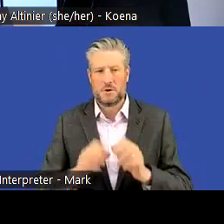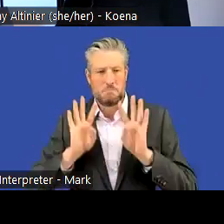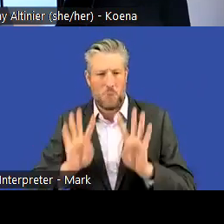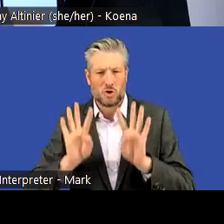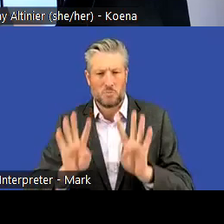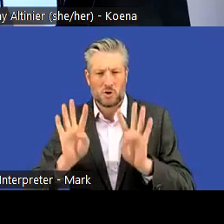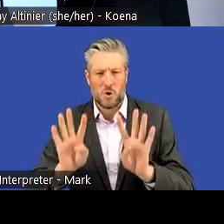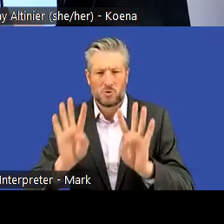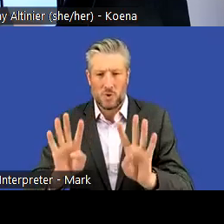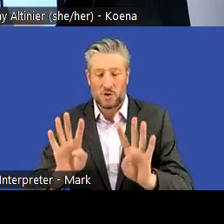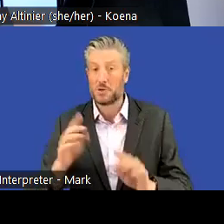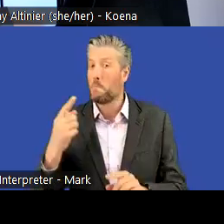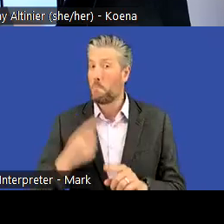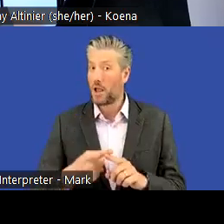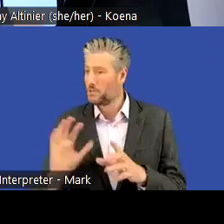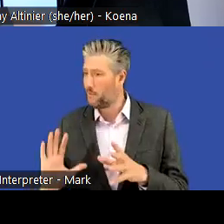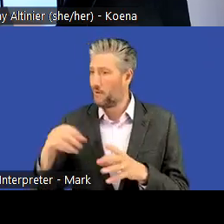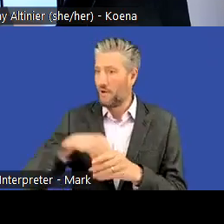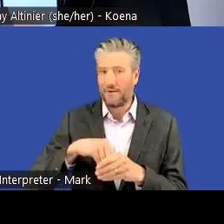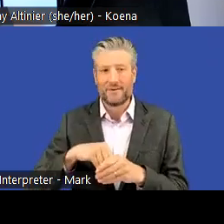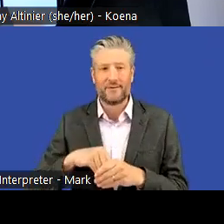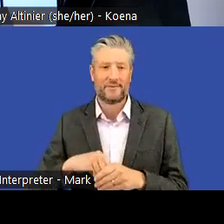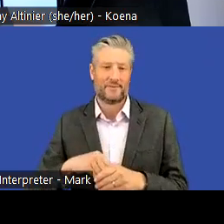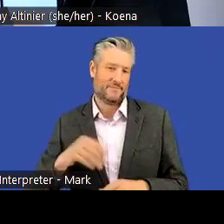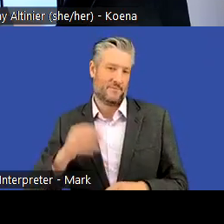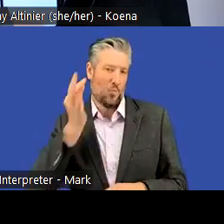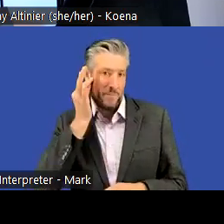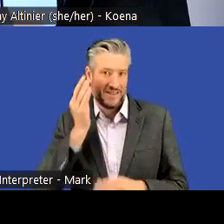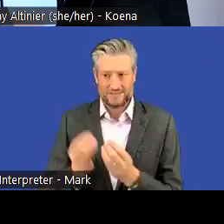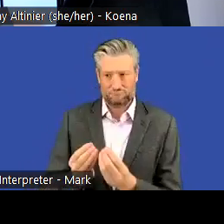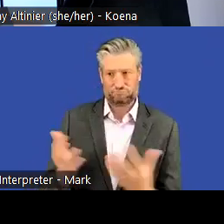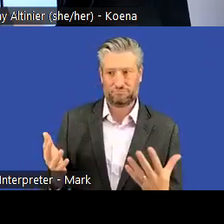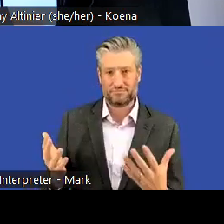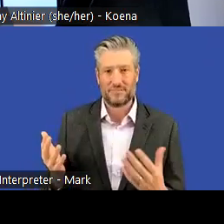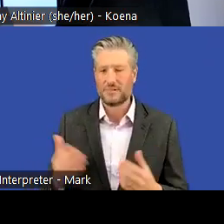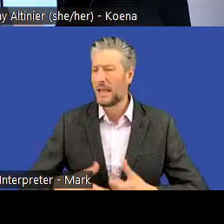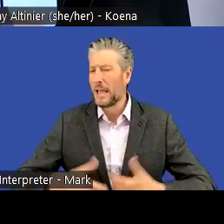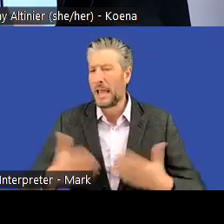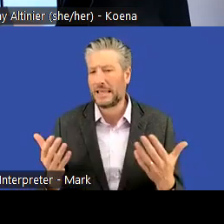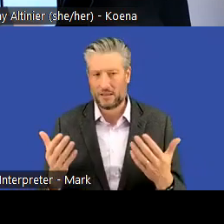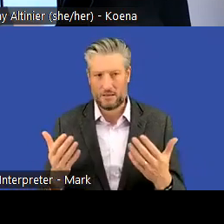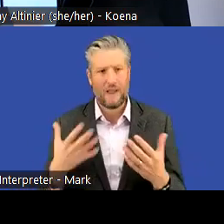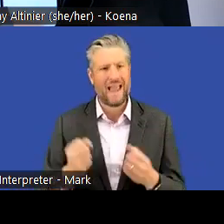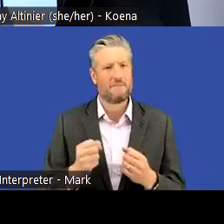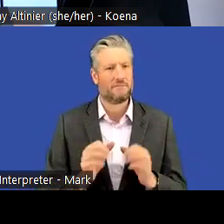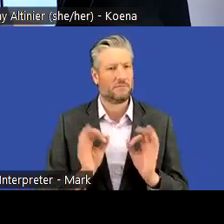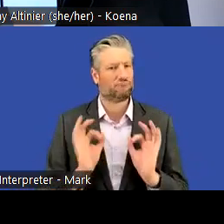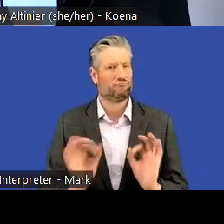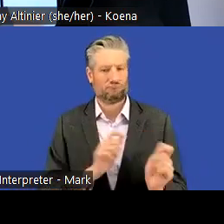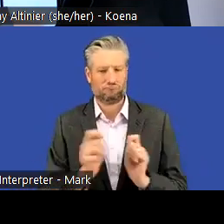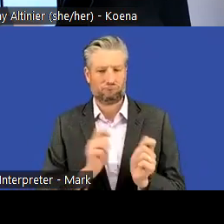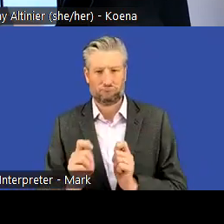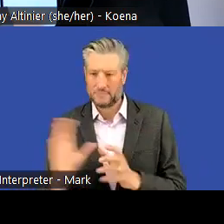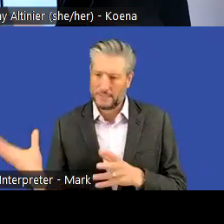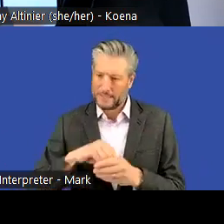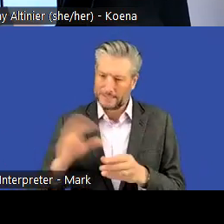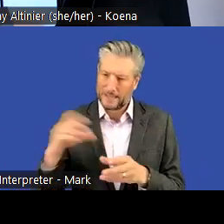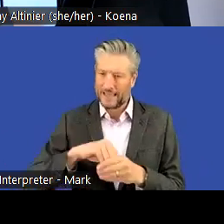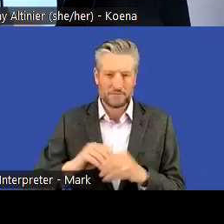to help all the women and all the persons who wanted to go there, to go to the march